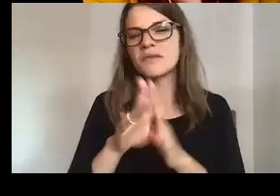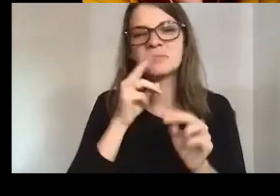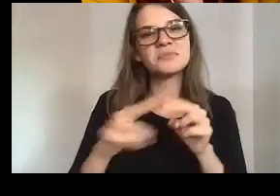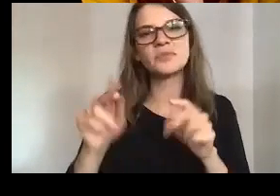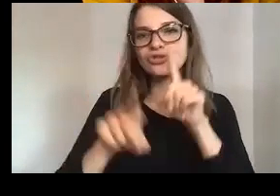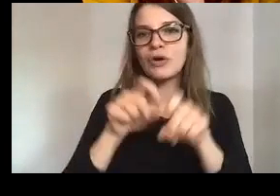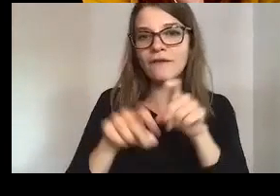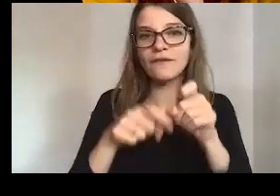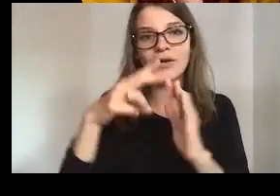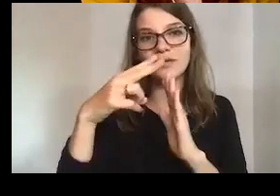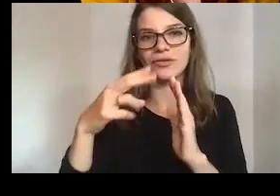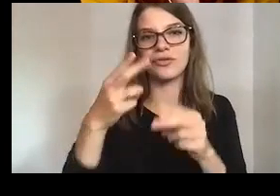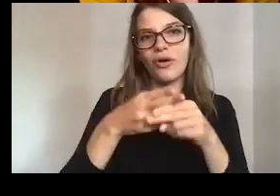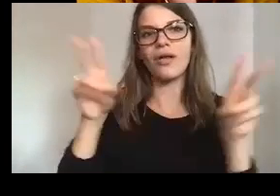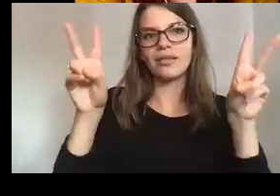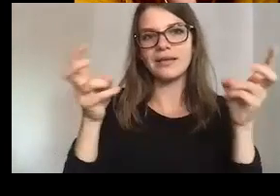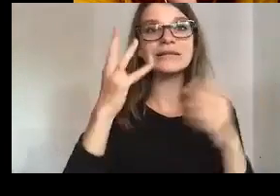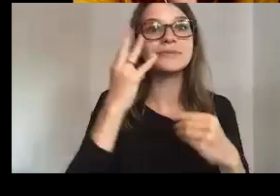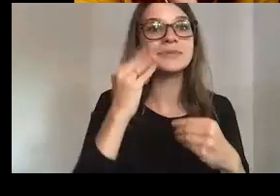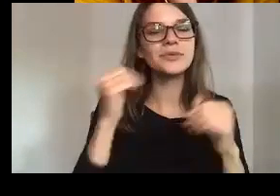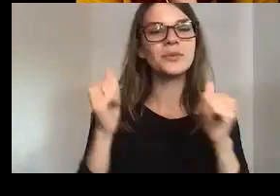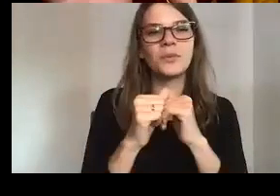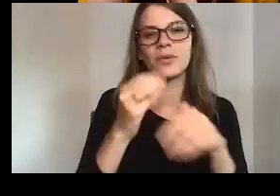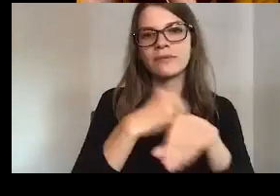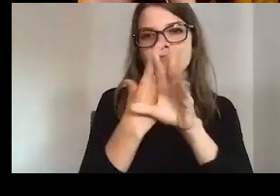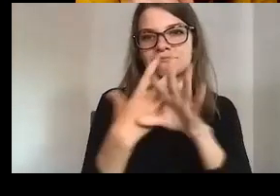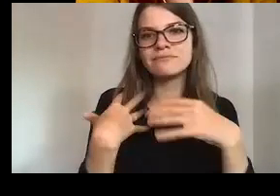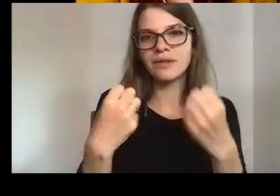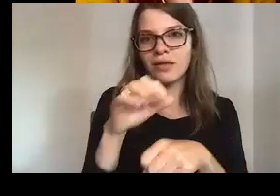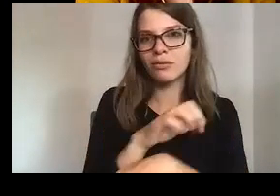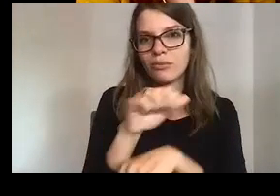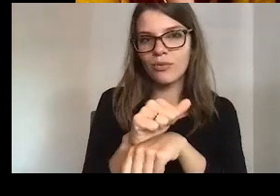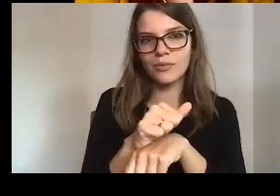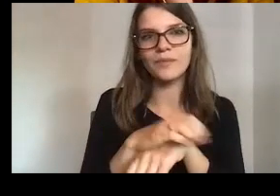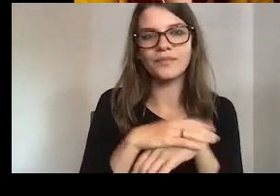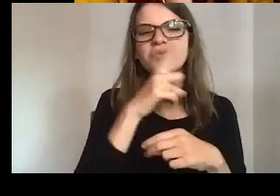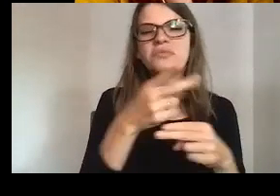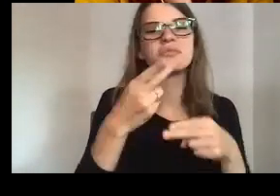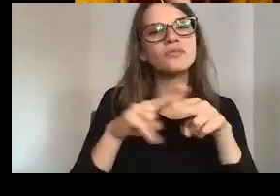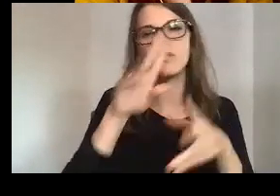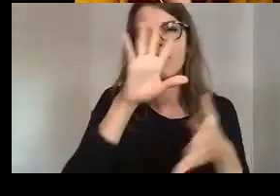called experiences of using telehealth and this is just a brief overview it was a brief survey it